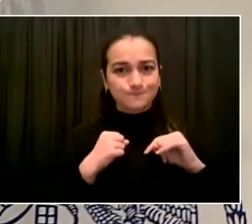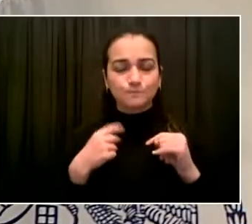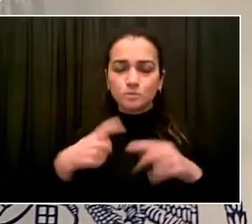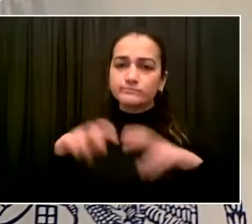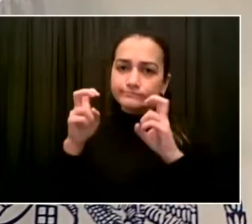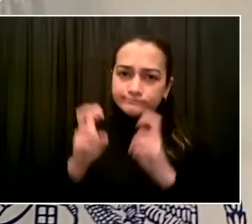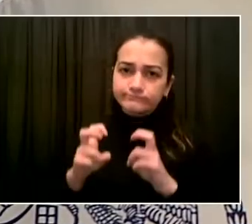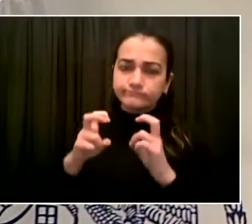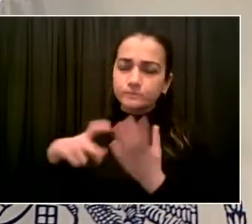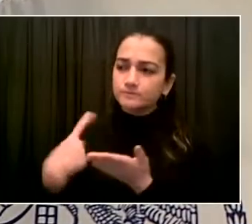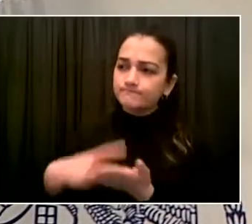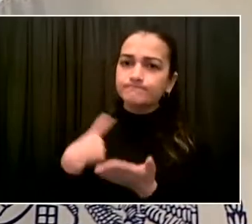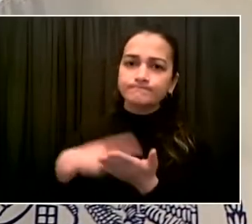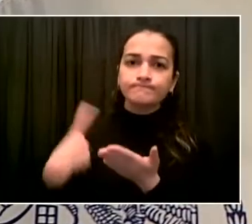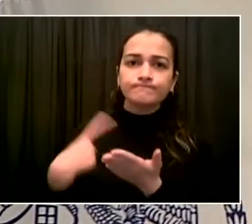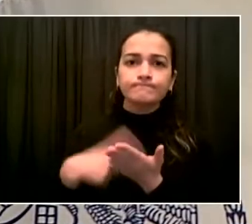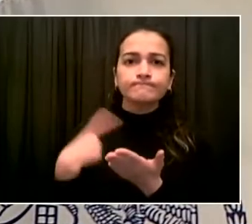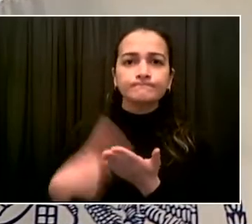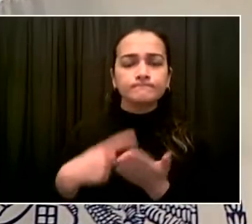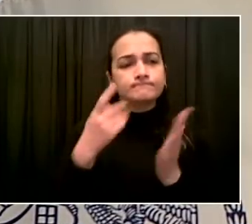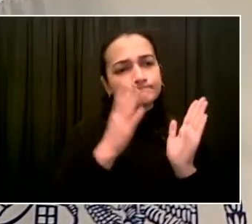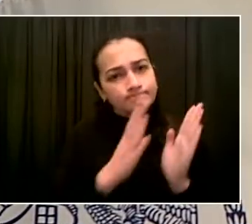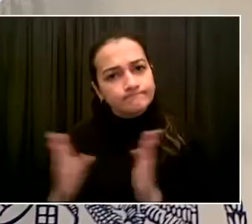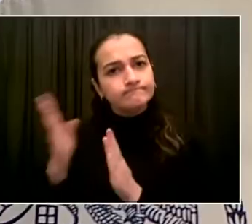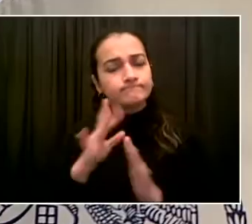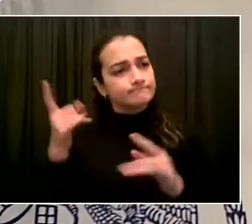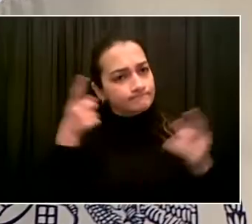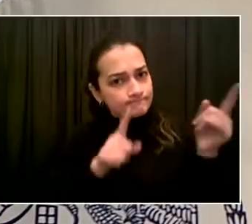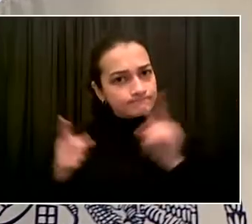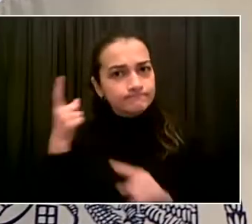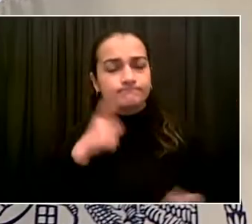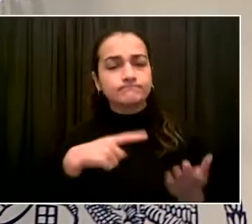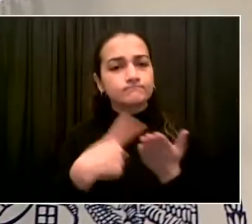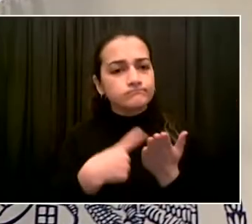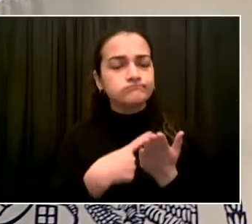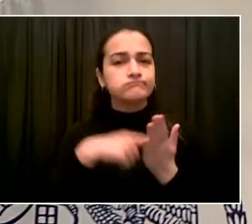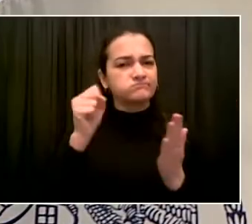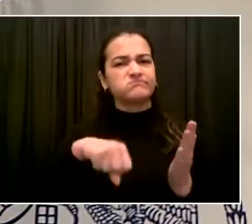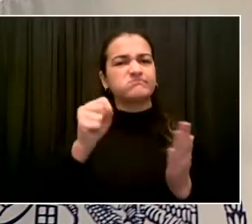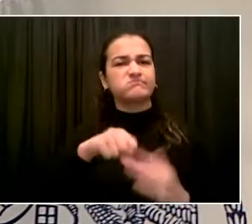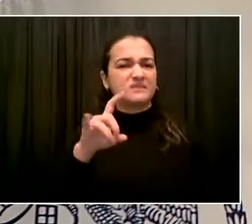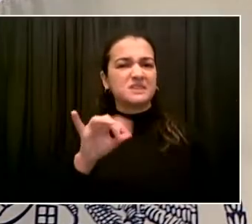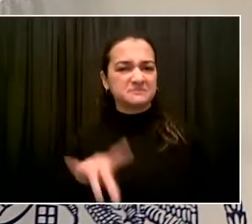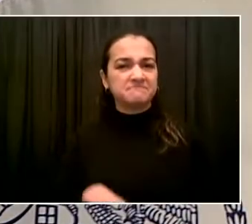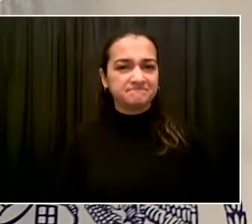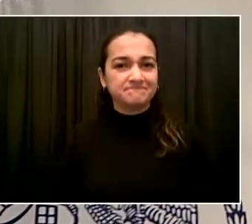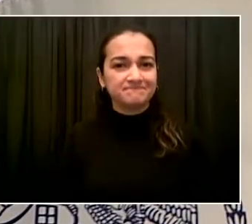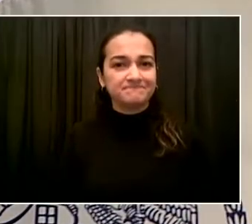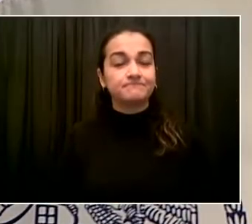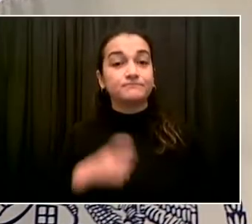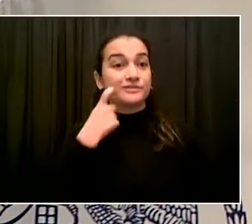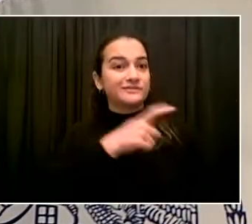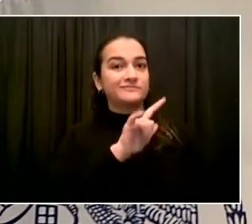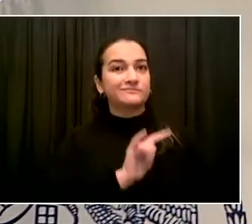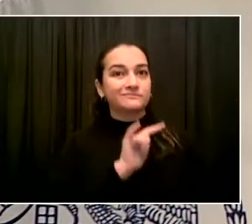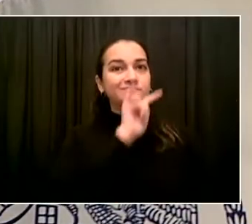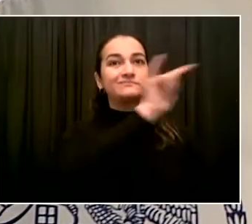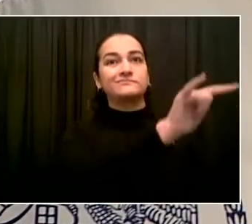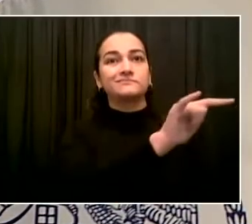TRP ITO GHANA, WEA TLKED ABOUT A VARIETY OF PENDING ISSUES I GAVE HIM AN INITIAL THINKING